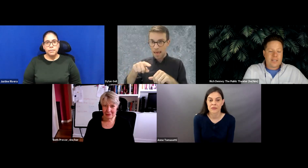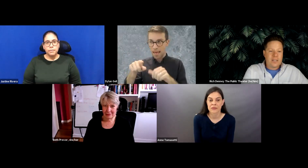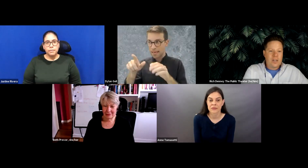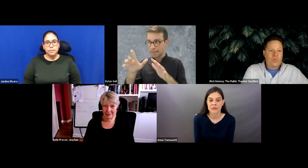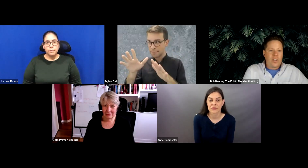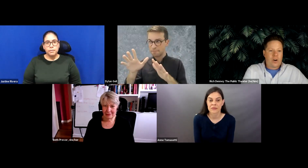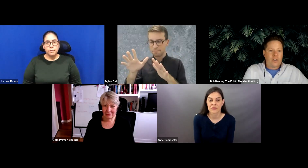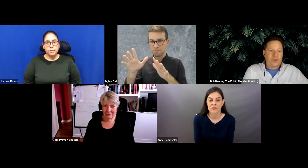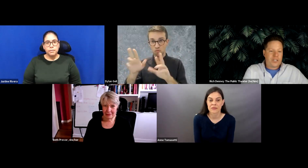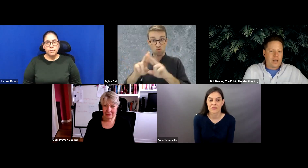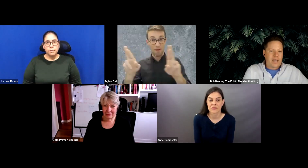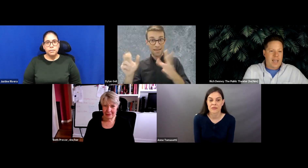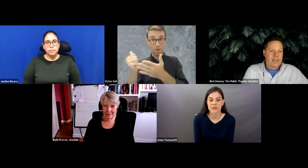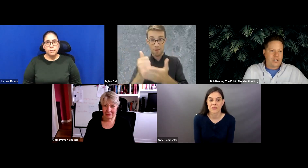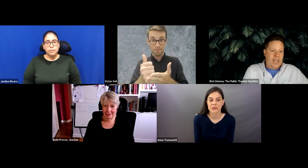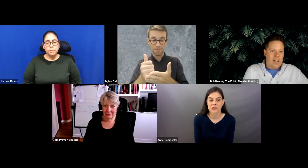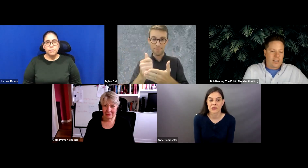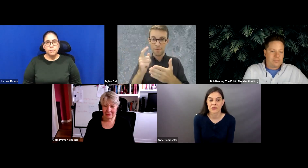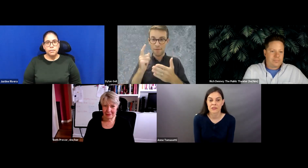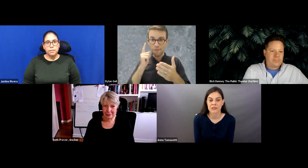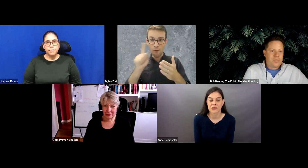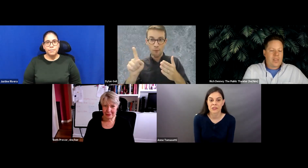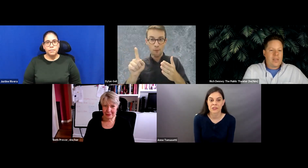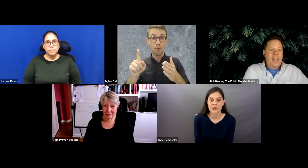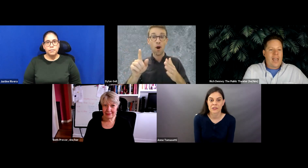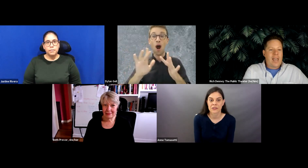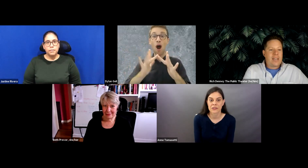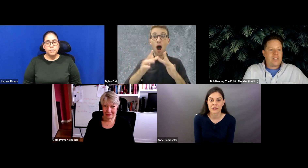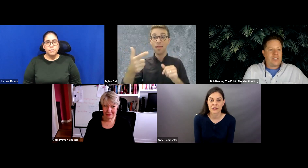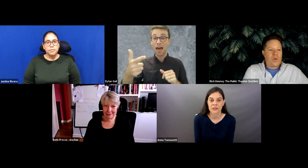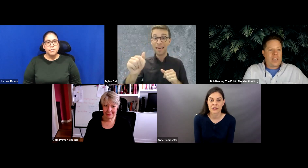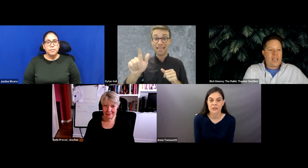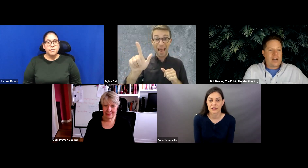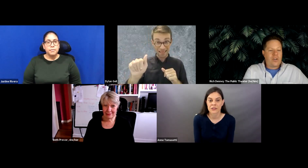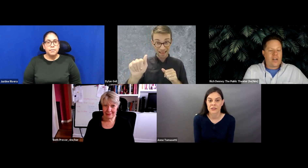us with our first attempt at a digital gala. And we had gone